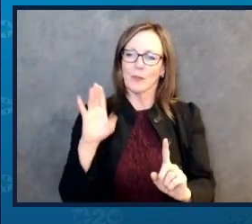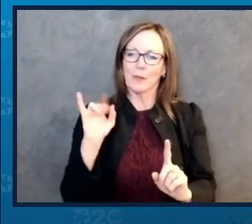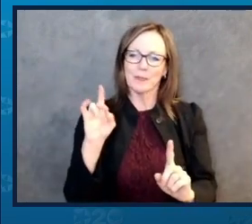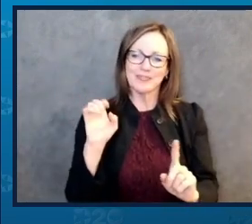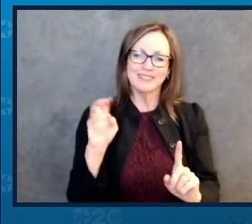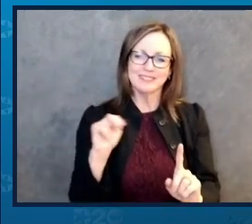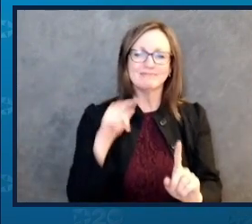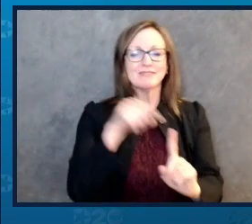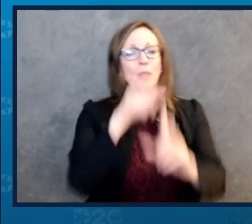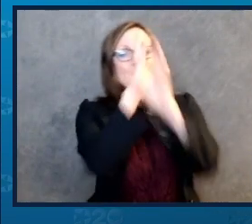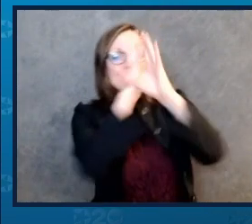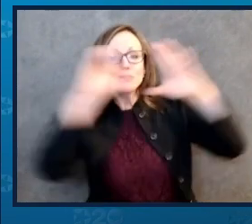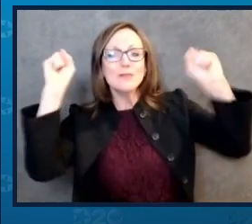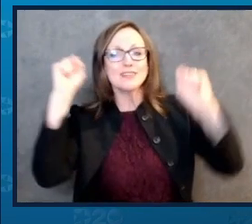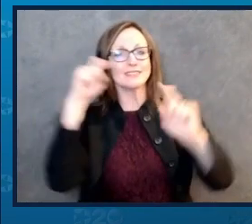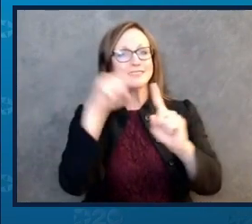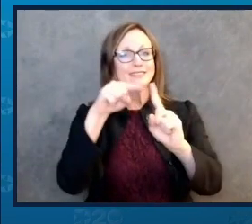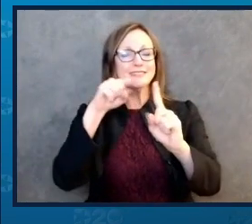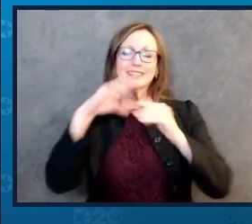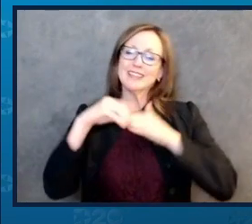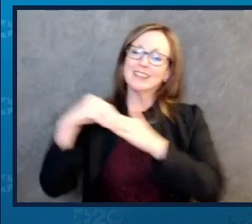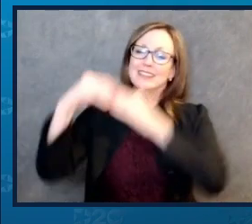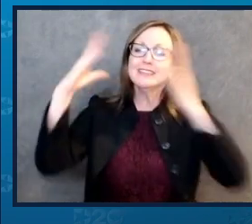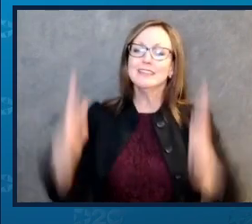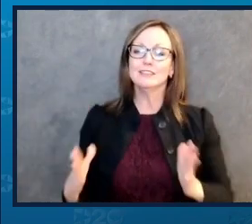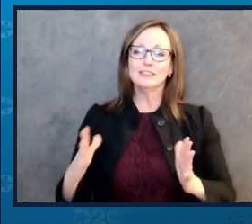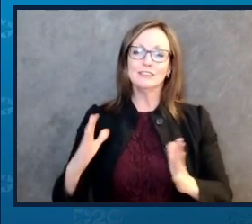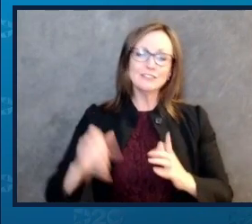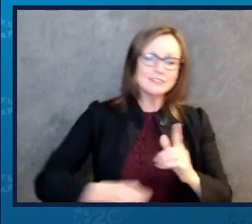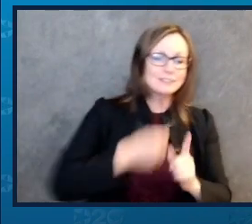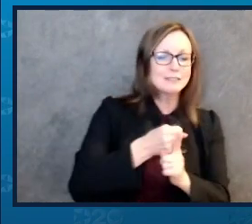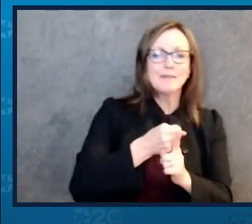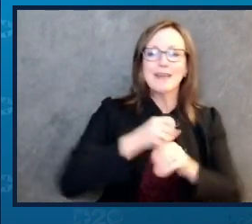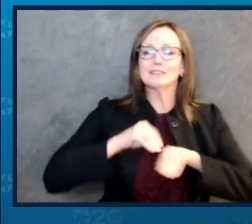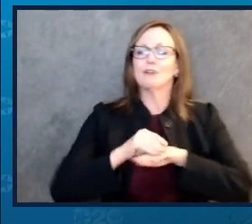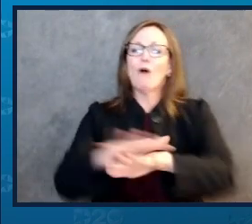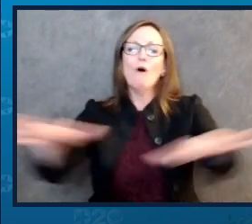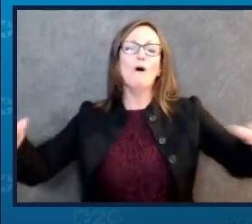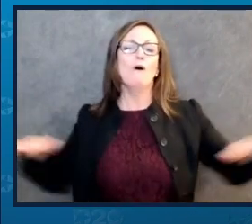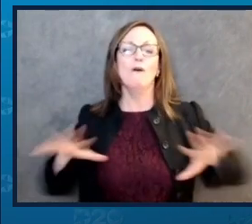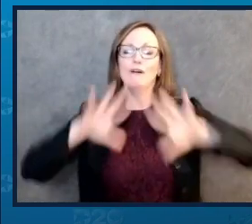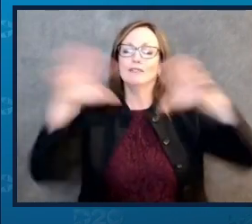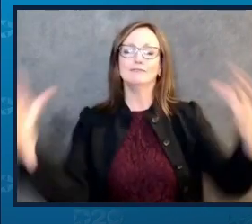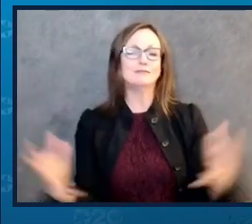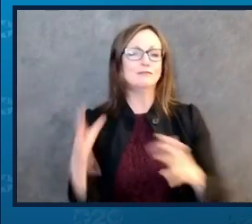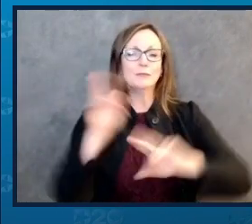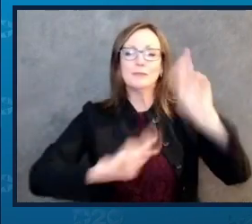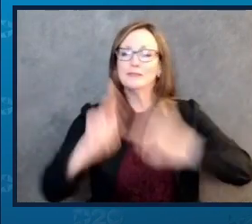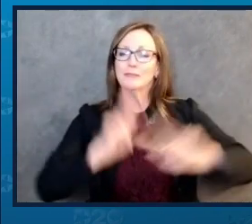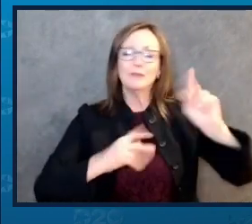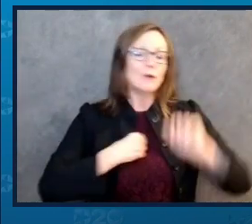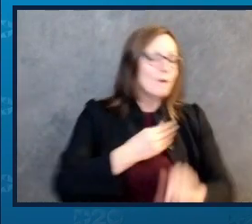OF US TOGETHER, BLACK, WHITE,